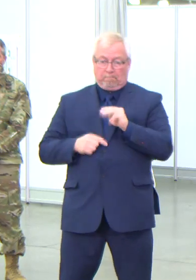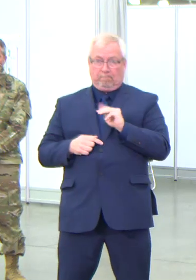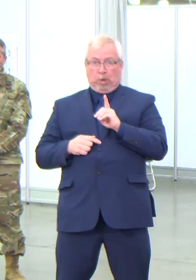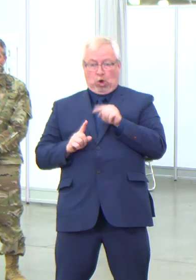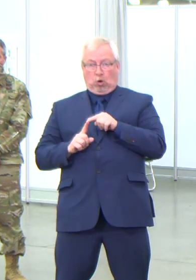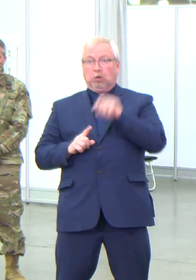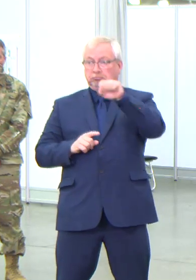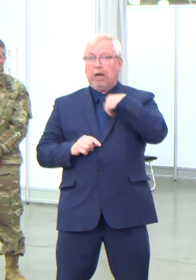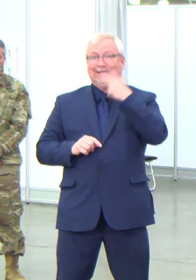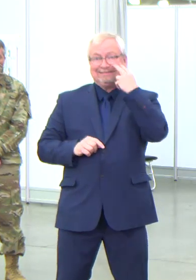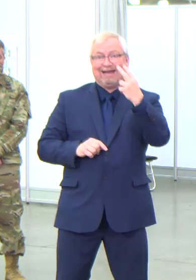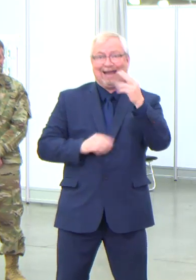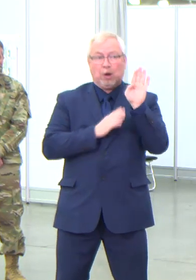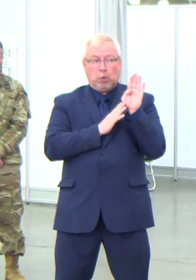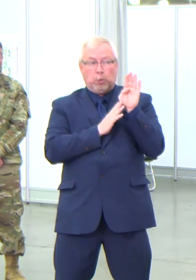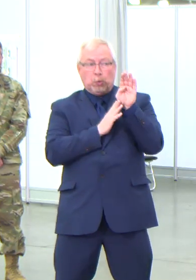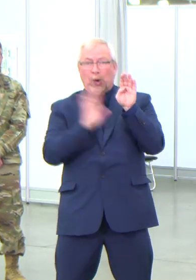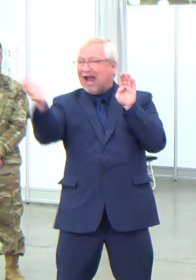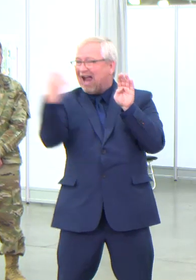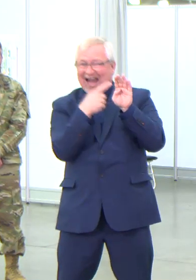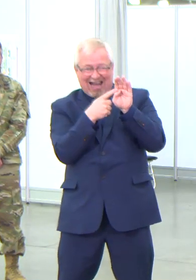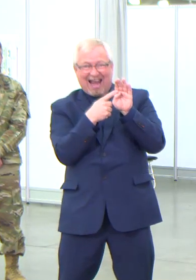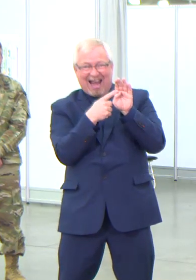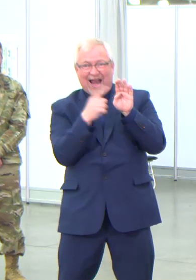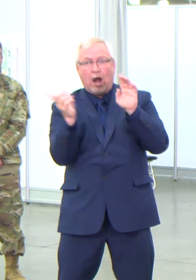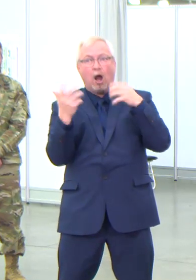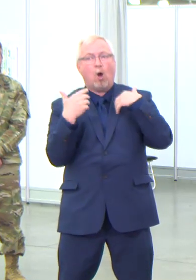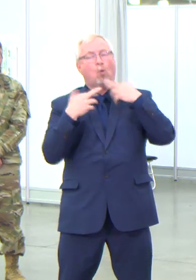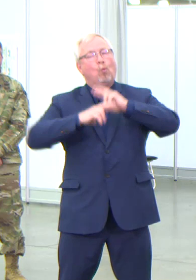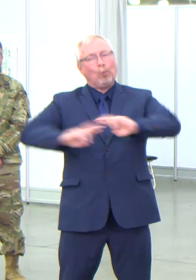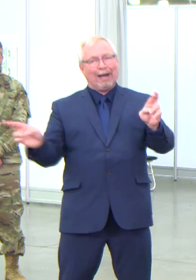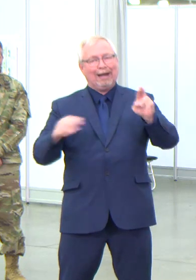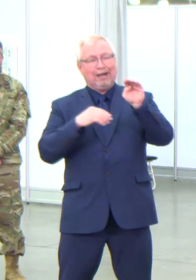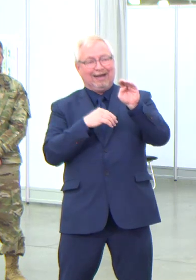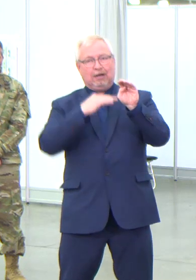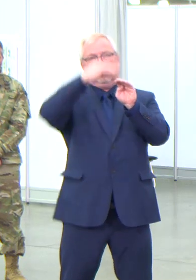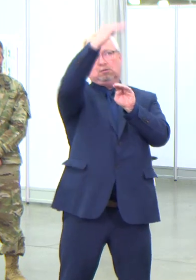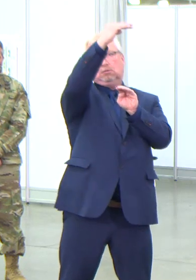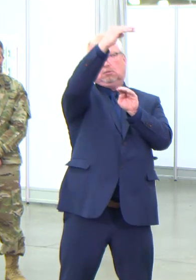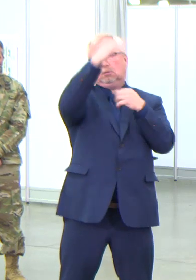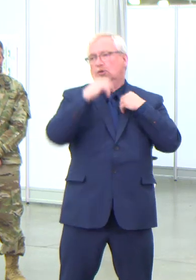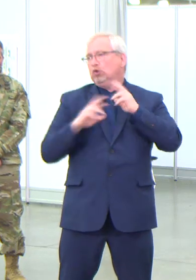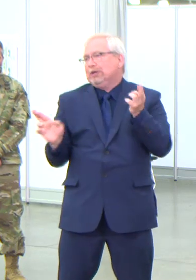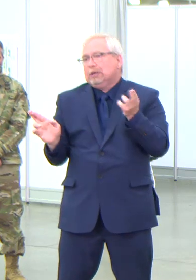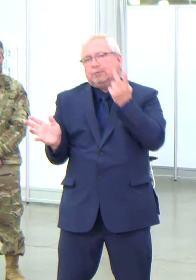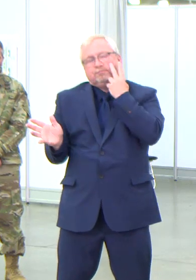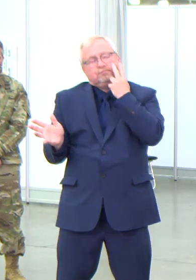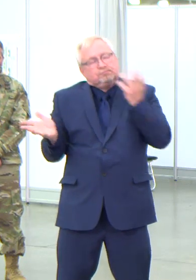. But hopefully in America, but particularly here in Maryland, so that that worst case scenario is not going to happen. We